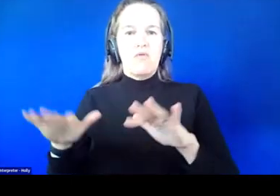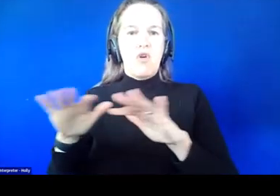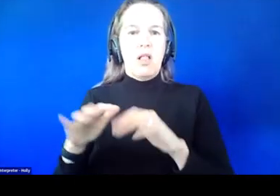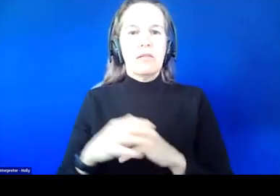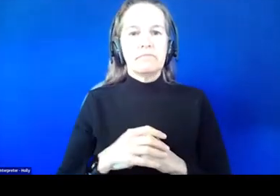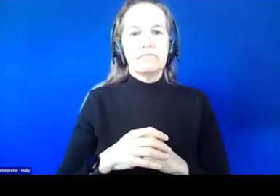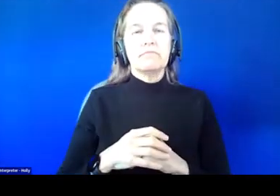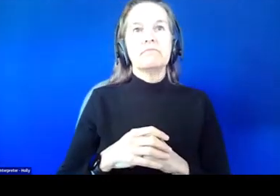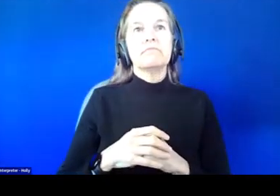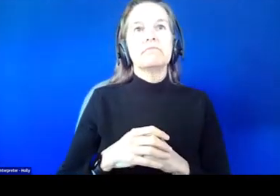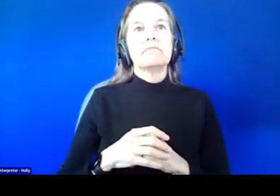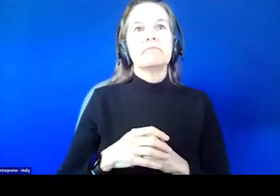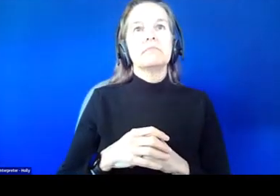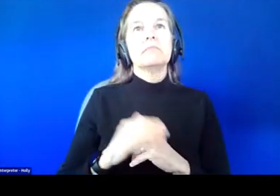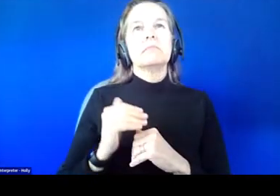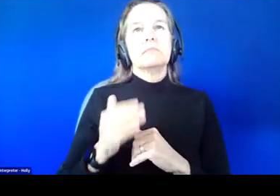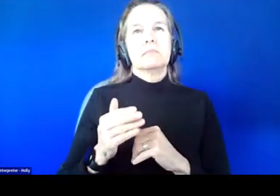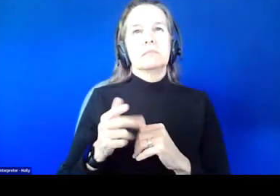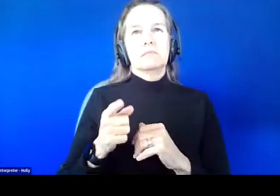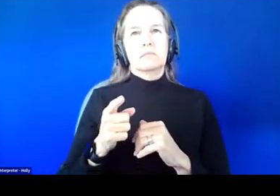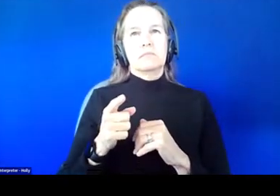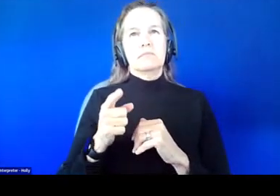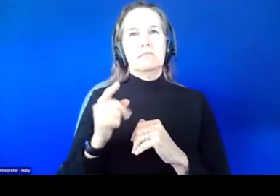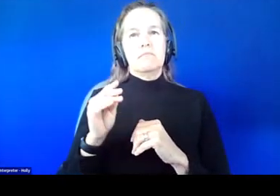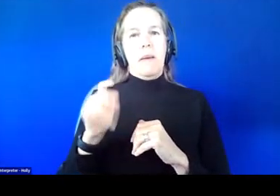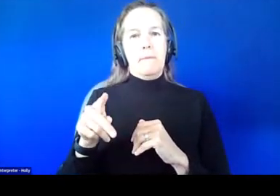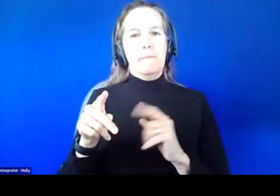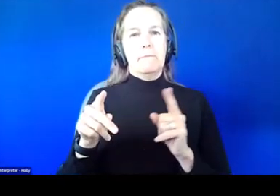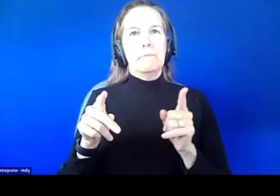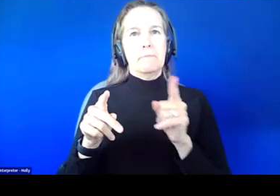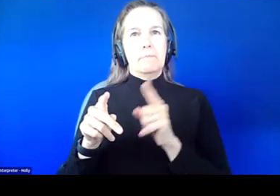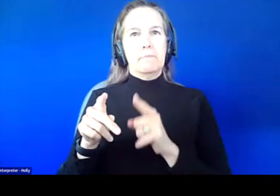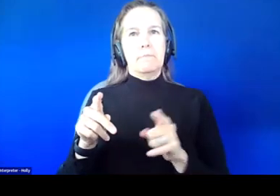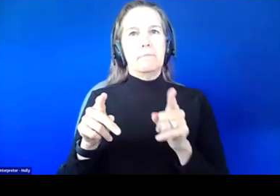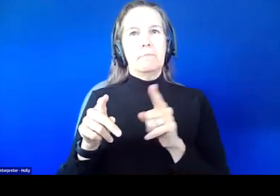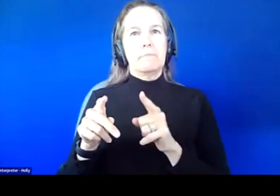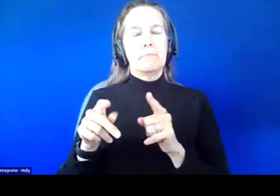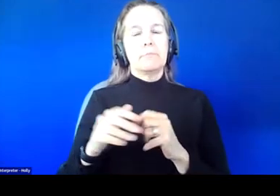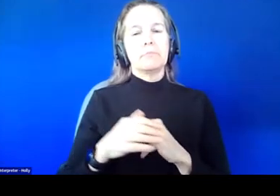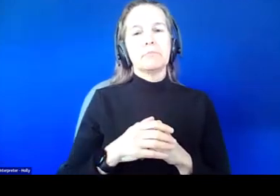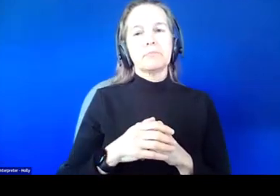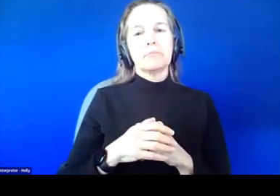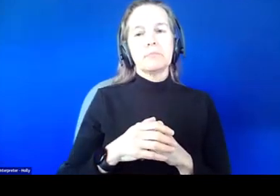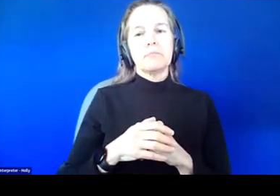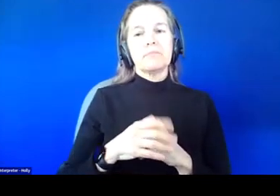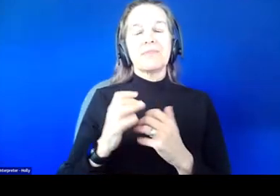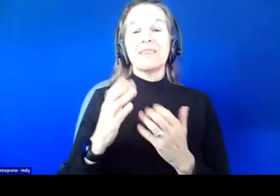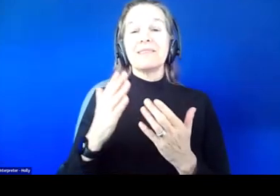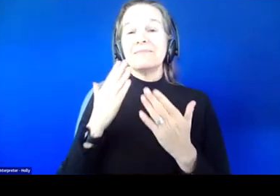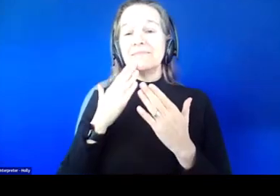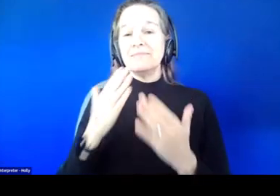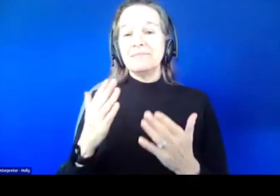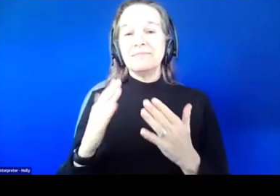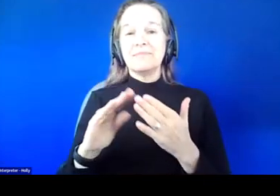I want to thank the Community Living Policy Center